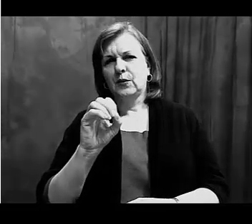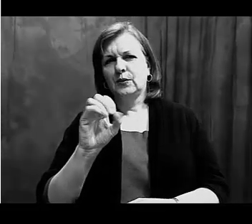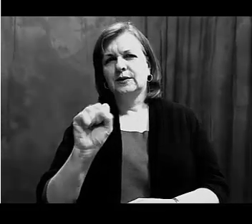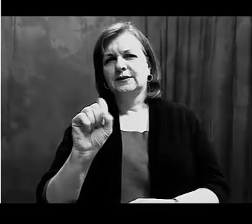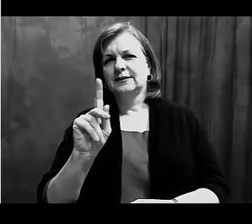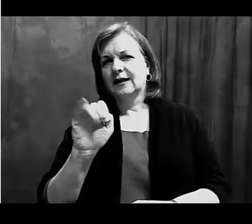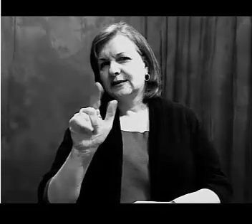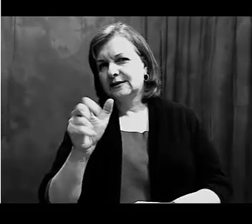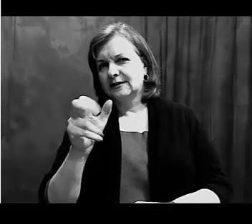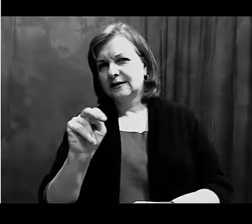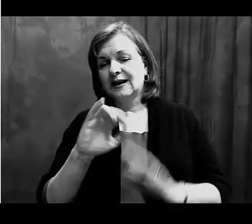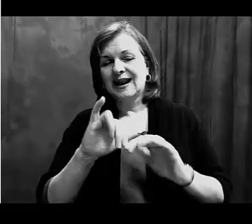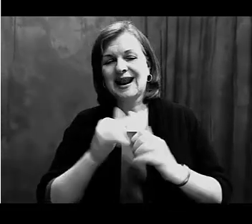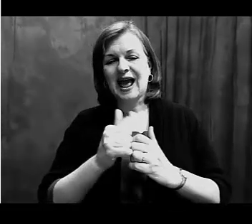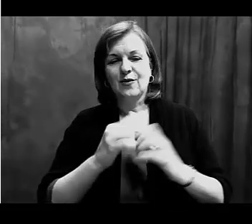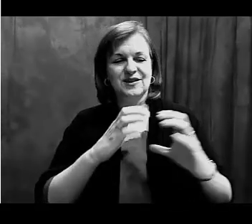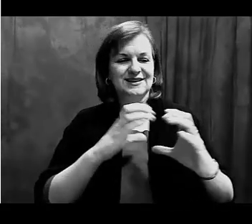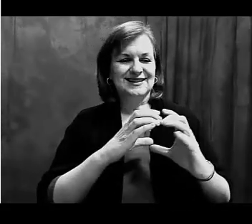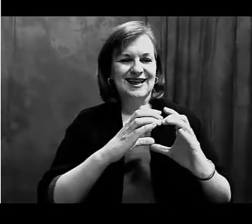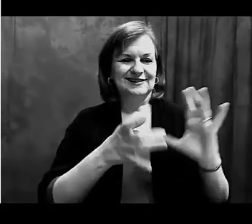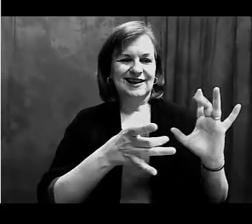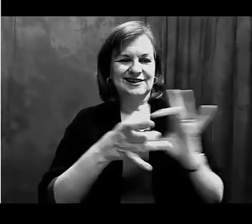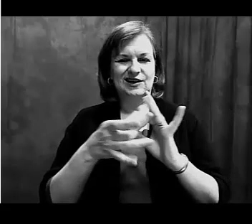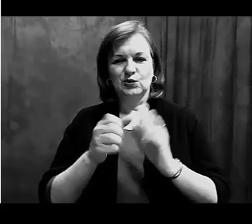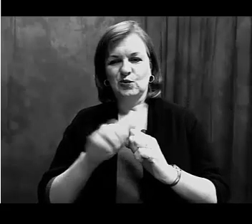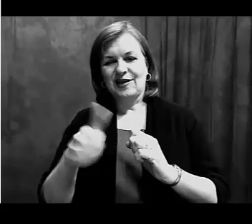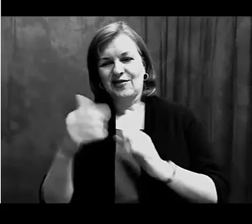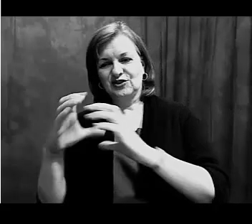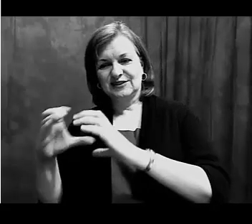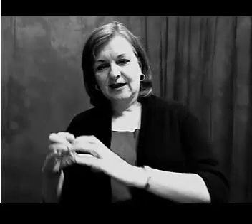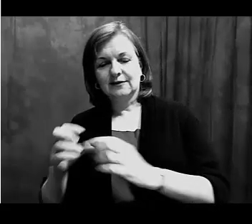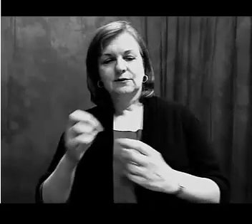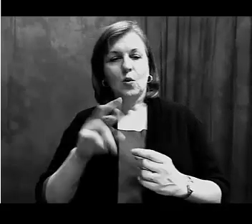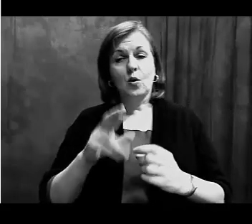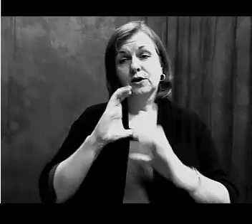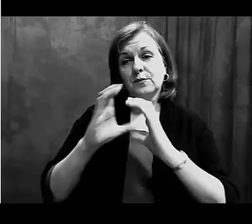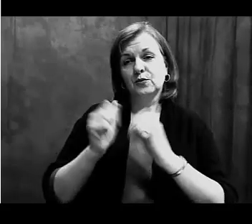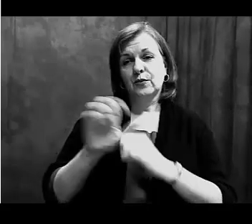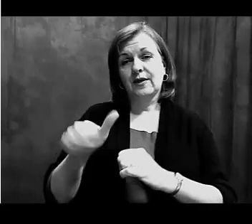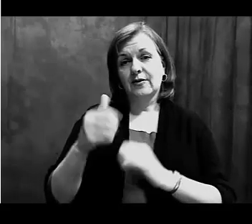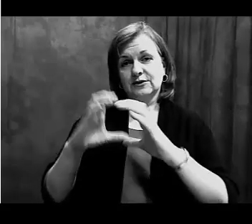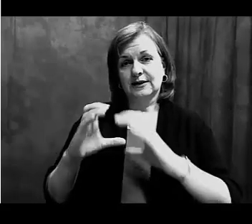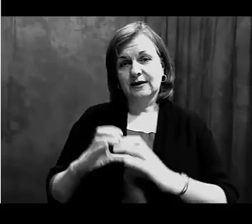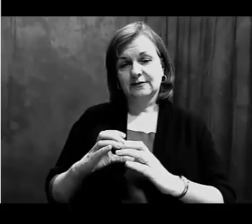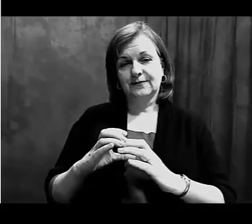cytoskeleton in how a cell attaches to and talks to another cell